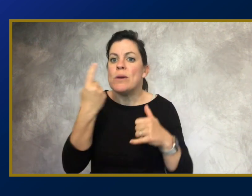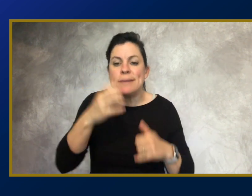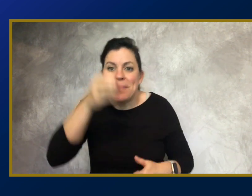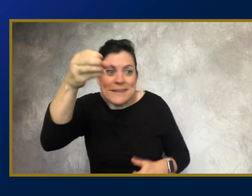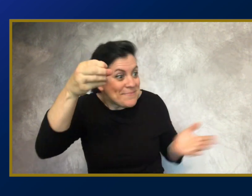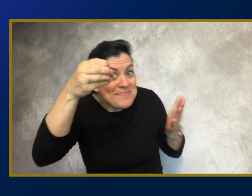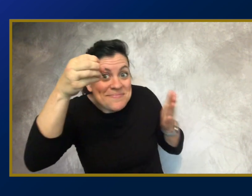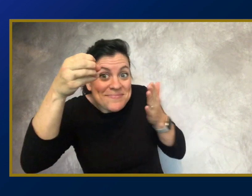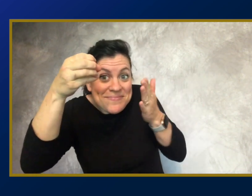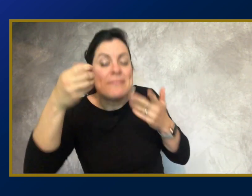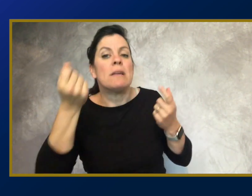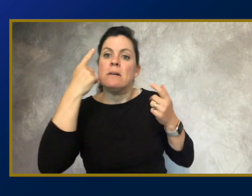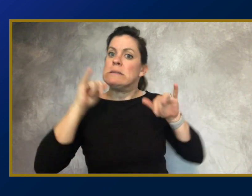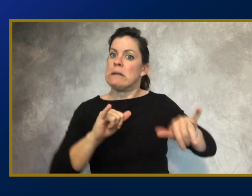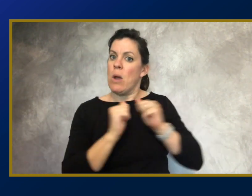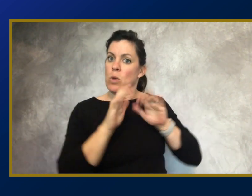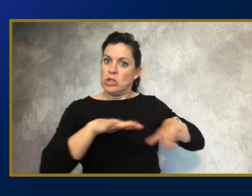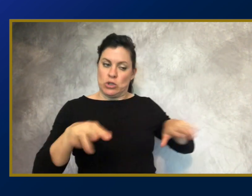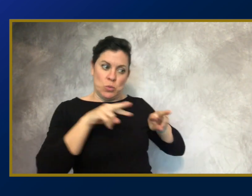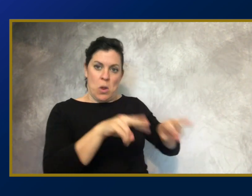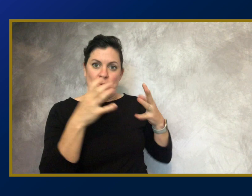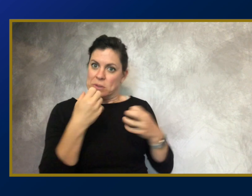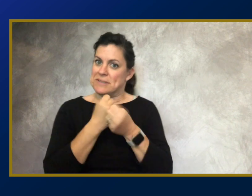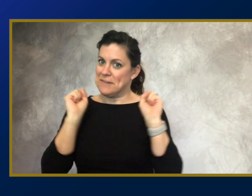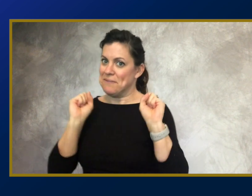climb up. You definitely want to stay with them for safety. We don't want anyone getting hurt.